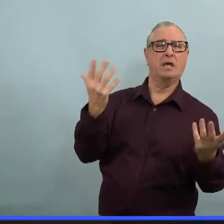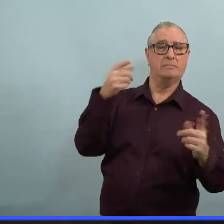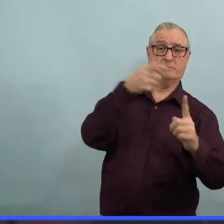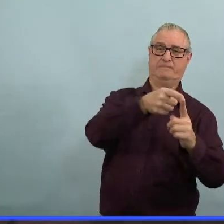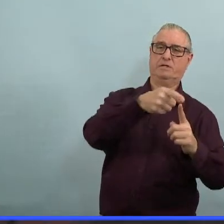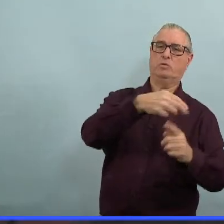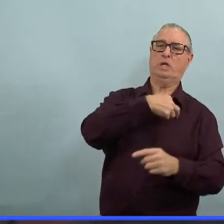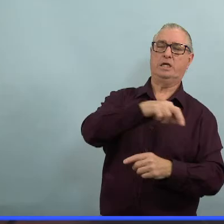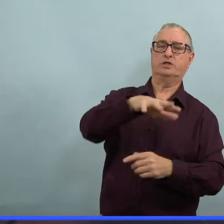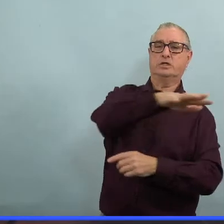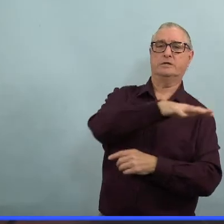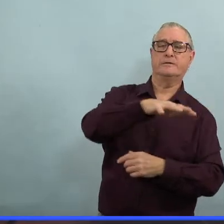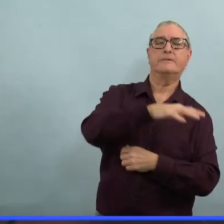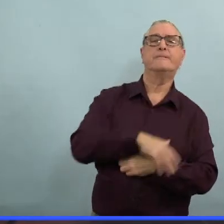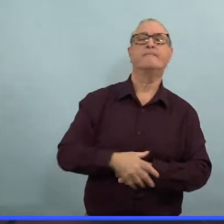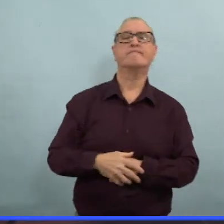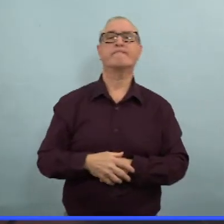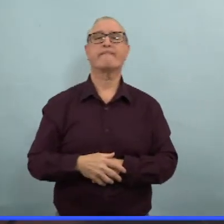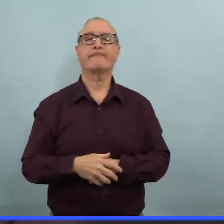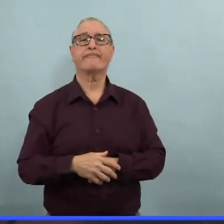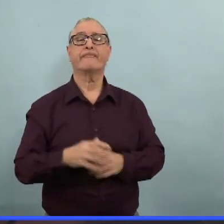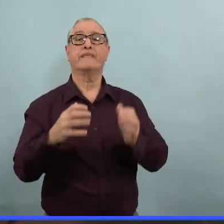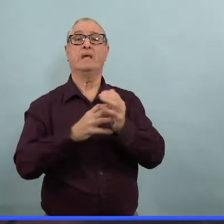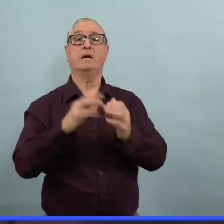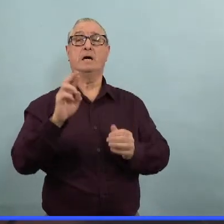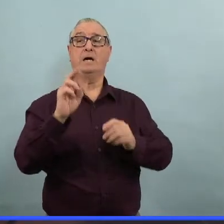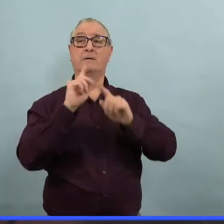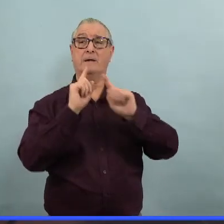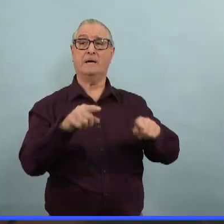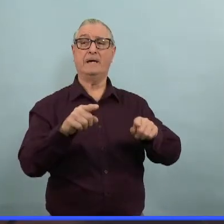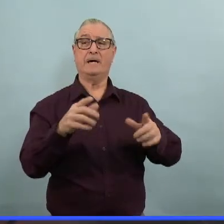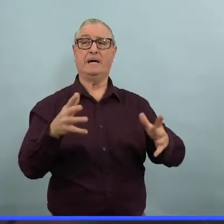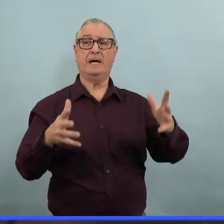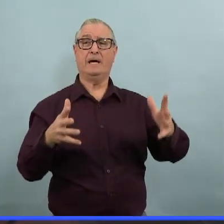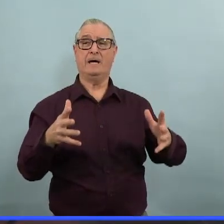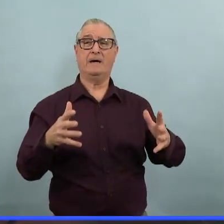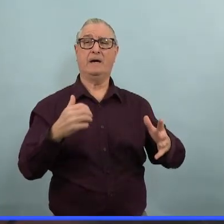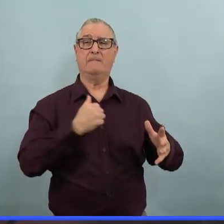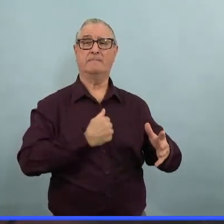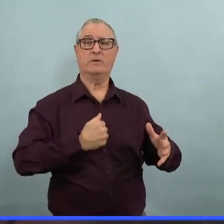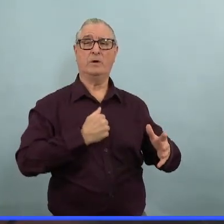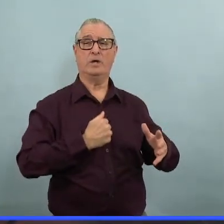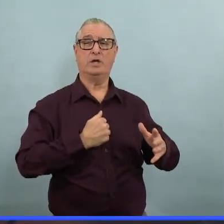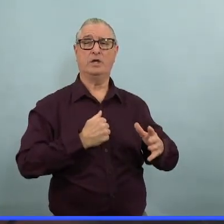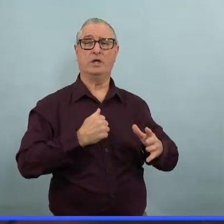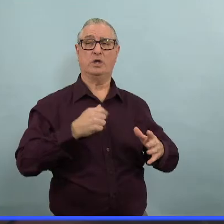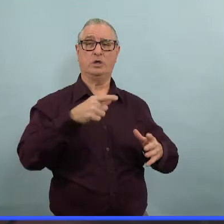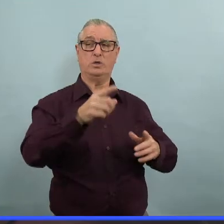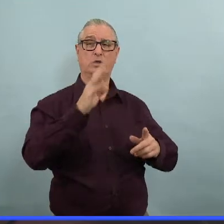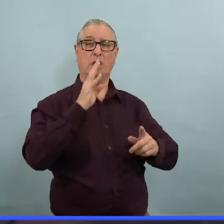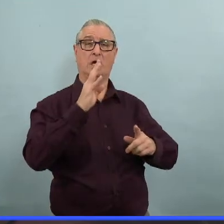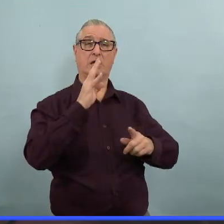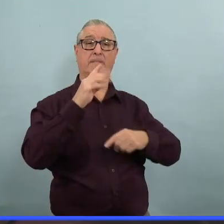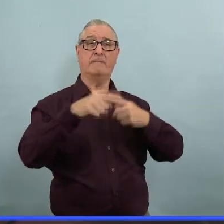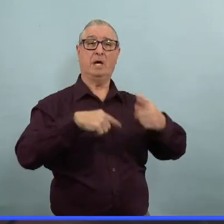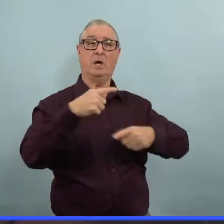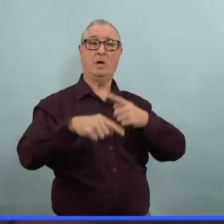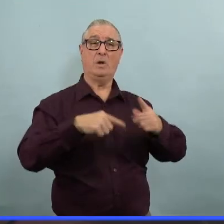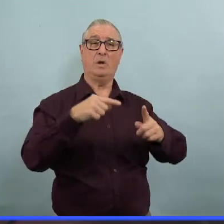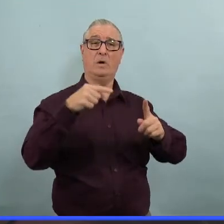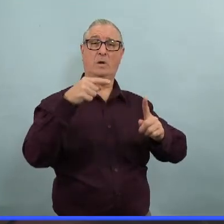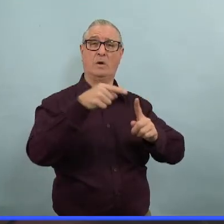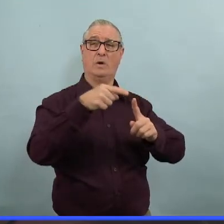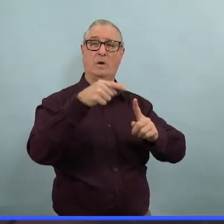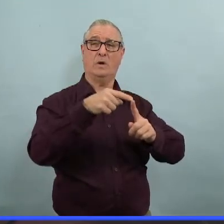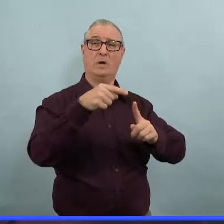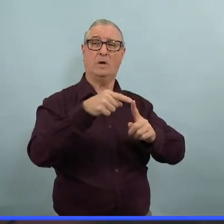well the uh so this is referring to the uh yeah yeah so we have it in places of worship